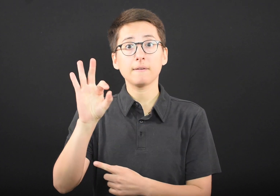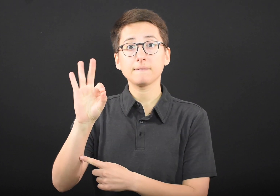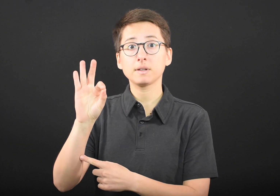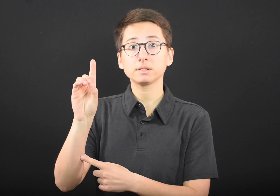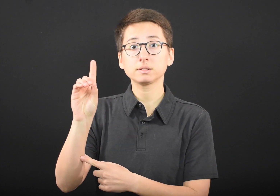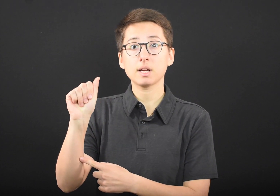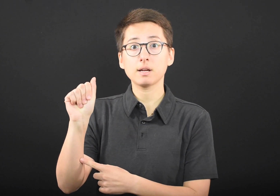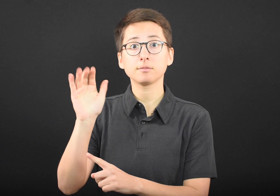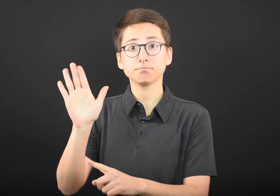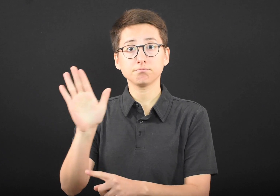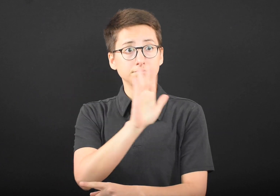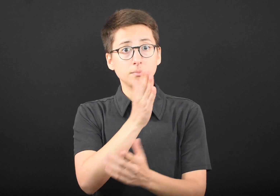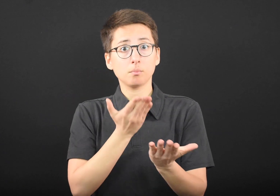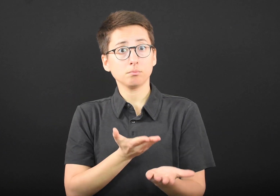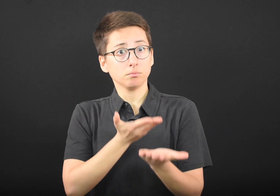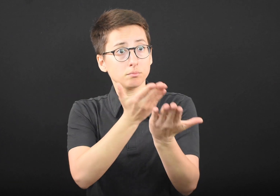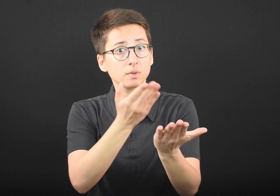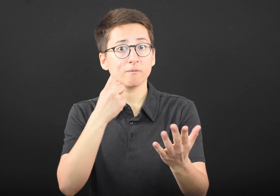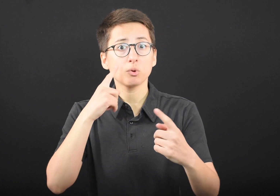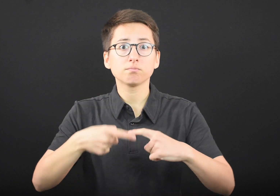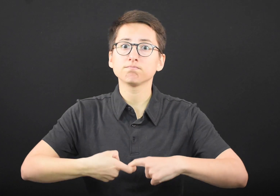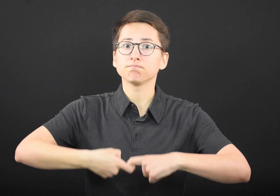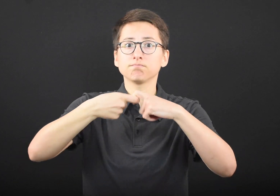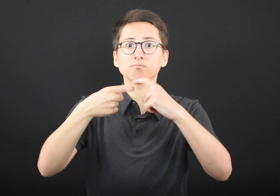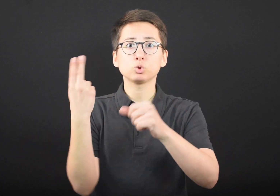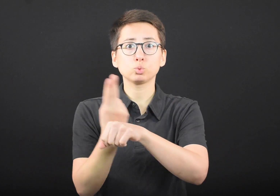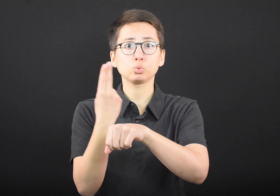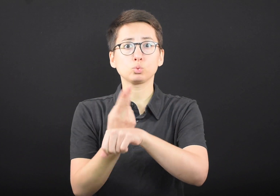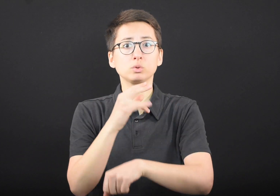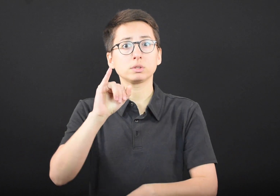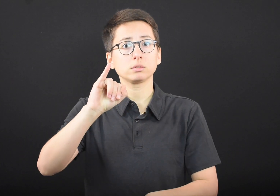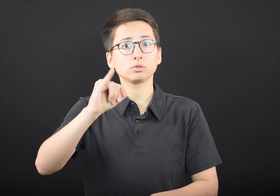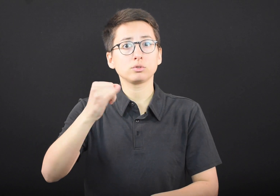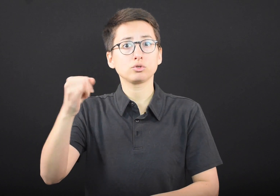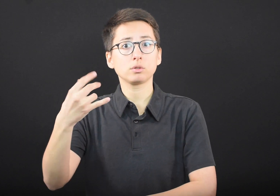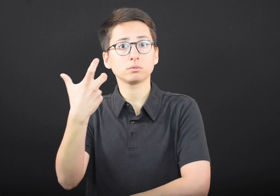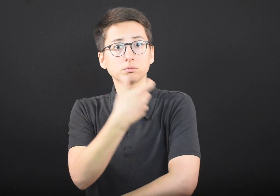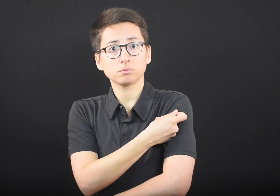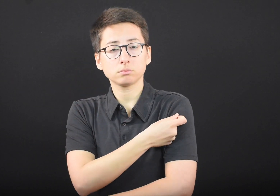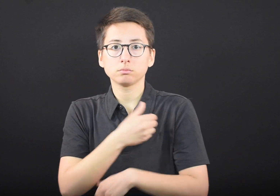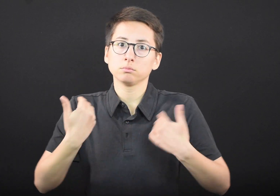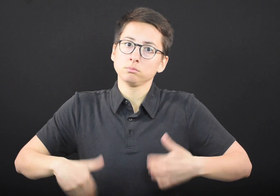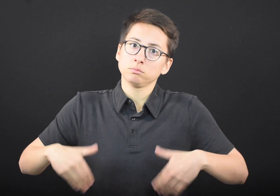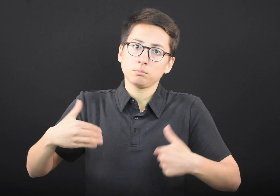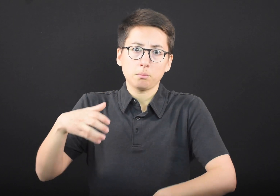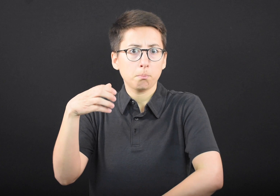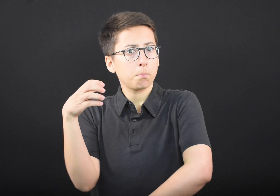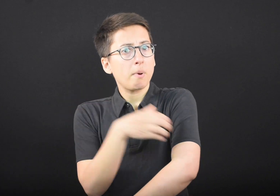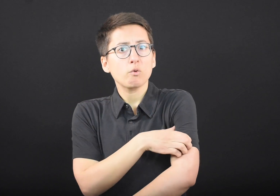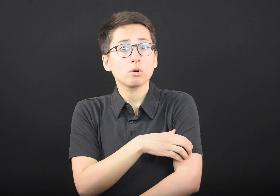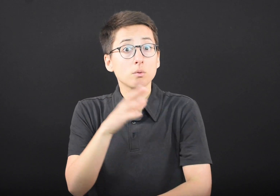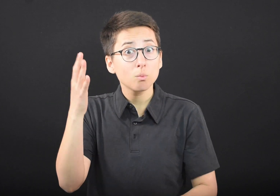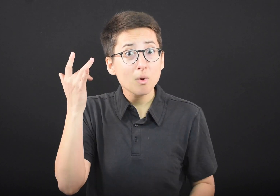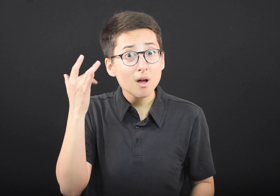temporarily pause the use of Johnson & Johnson vaccine from CDC and FDA is a powerful sign of